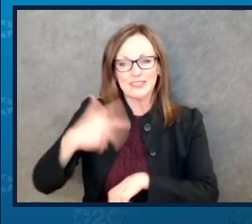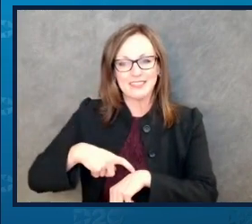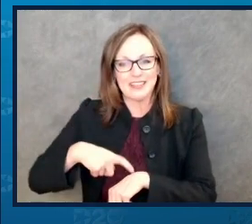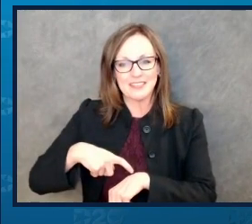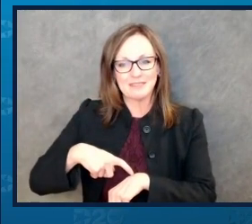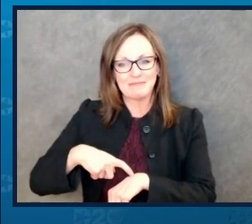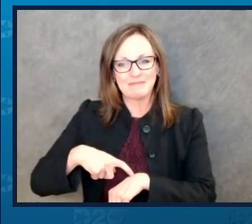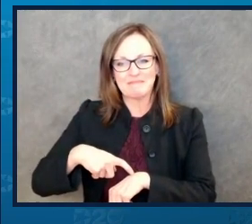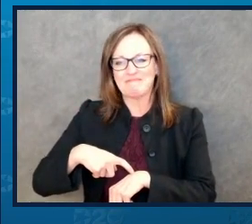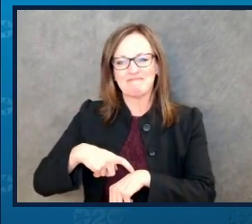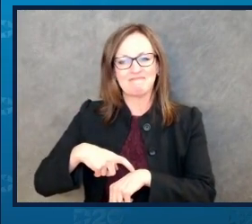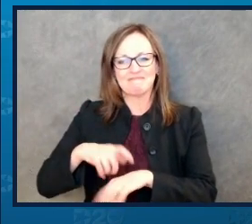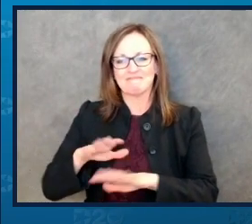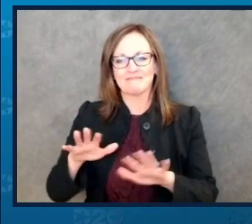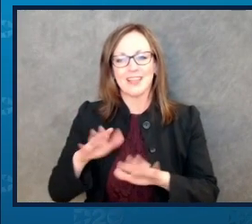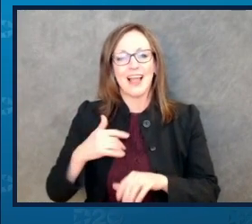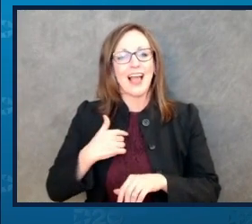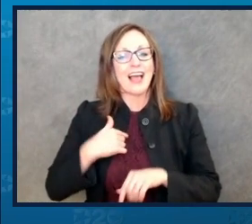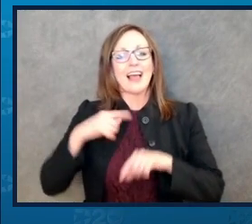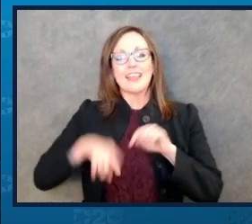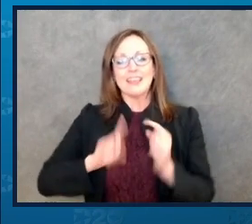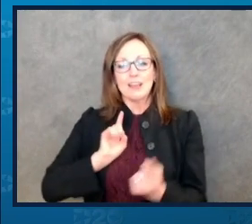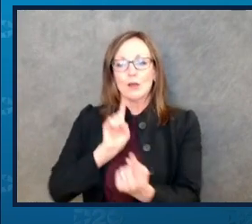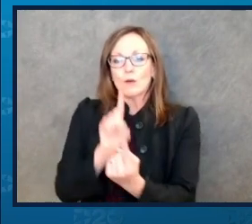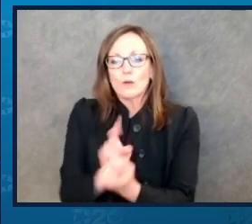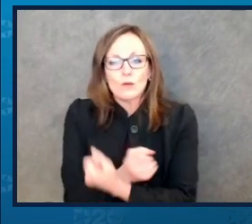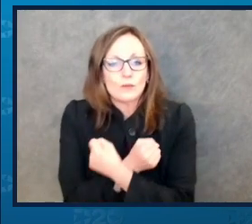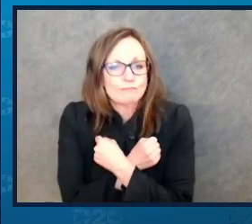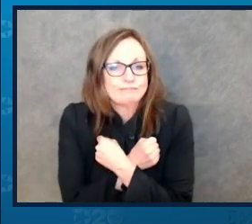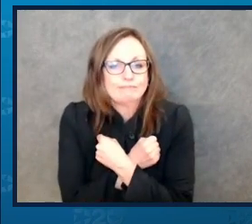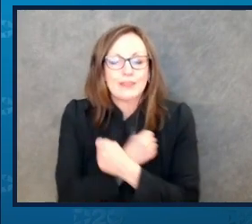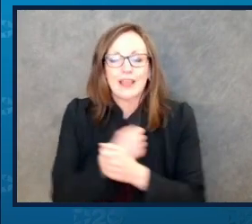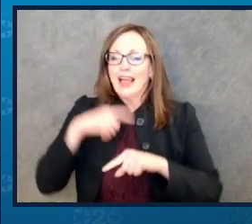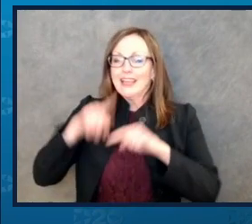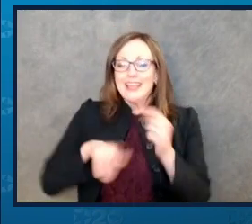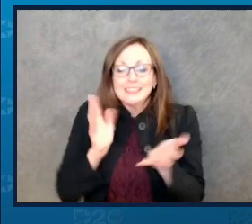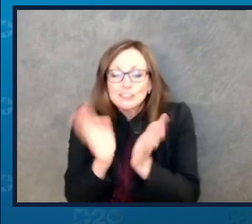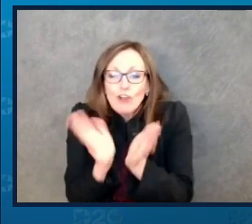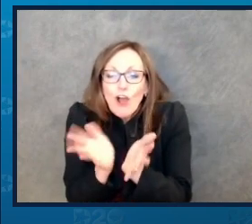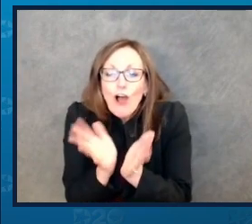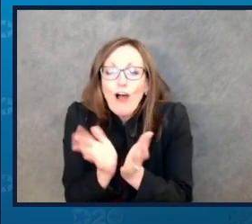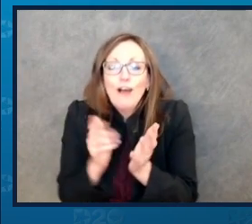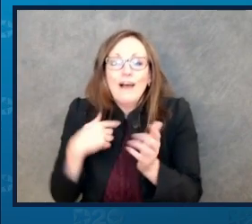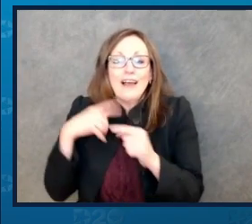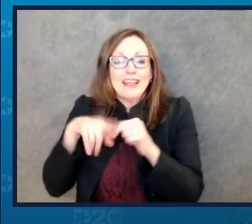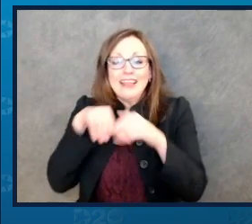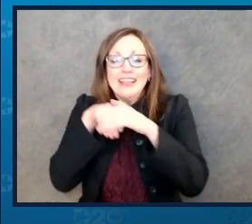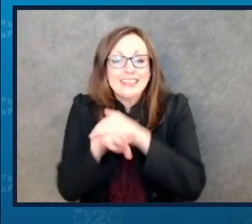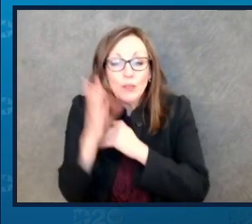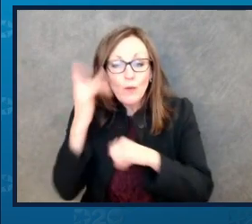TO COVID-19. PEOPLE THE TELL ME I AM LUCKY, I TELL THEM WE ARE BLESSED.